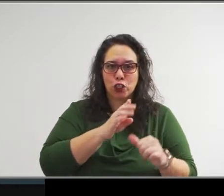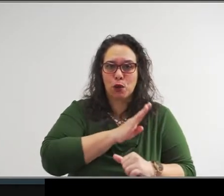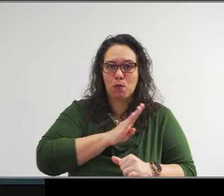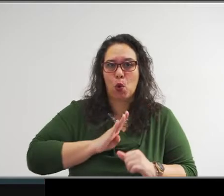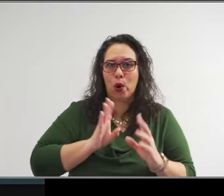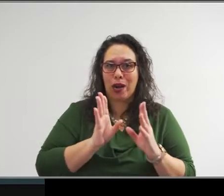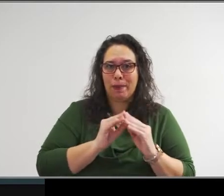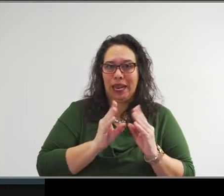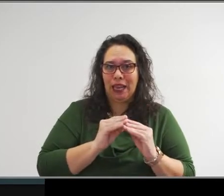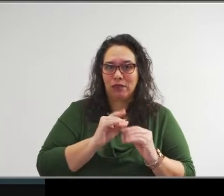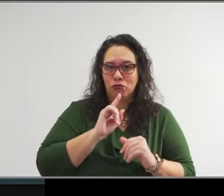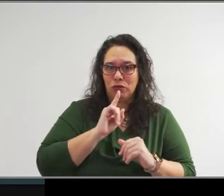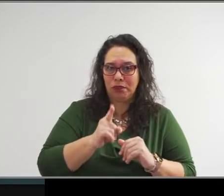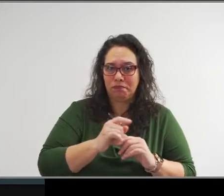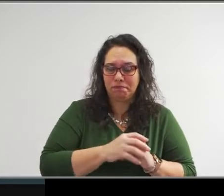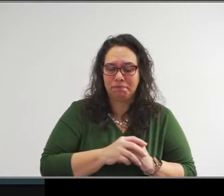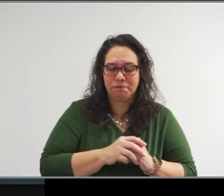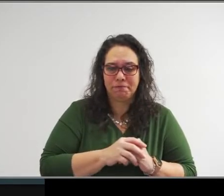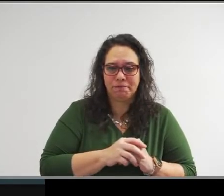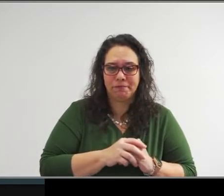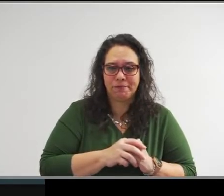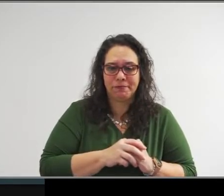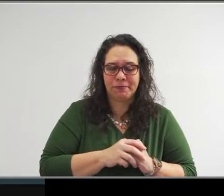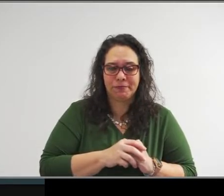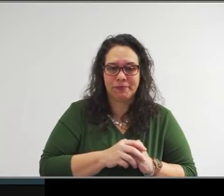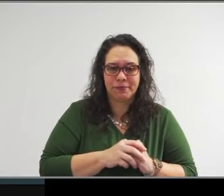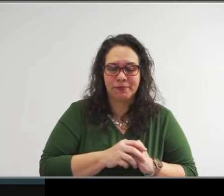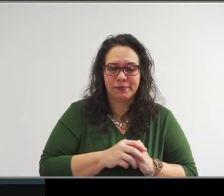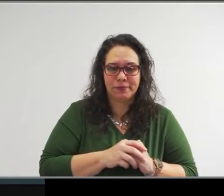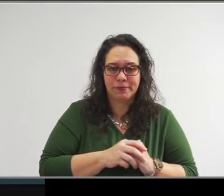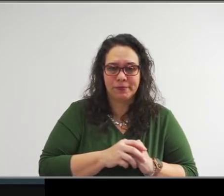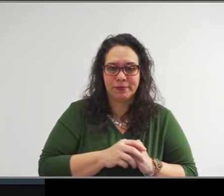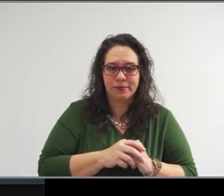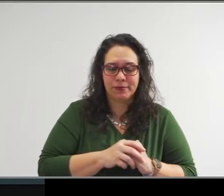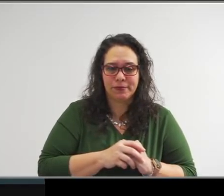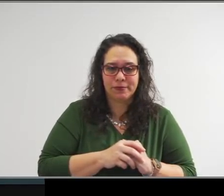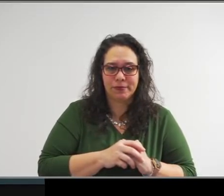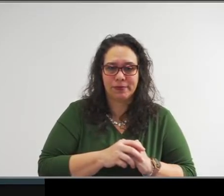and this is quite a problem to tackle.